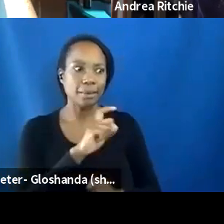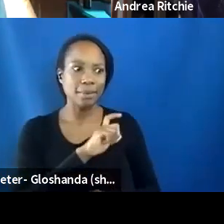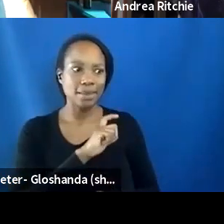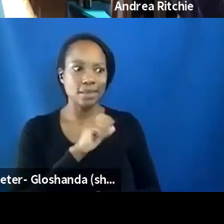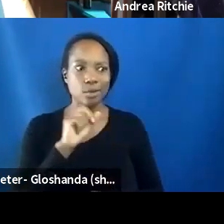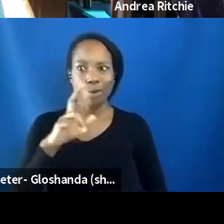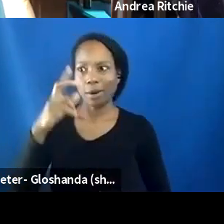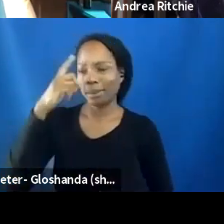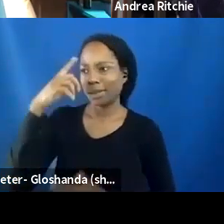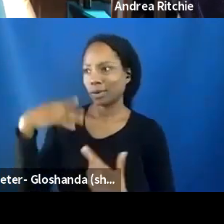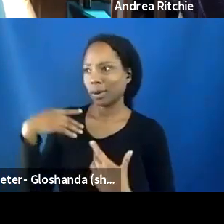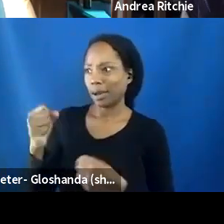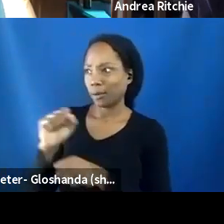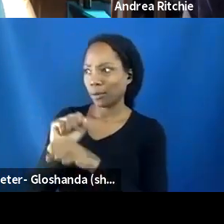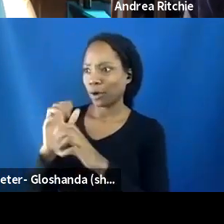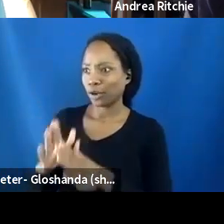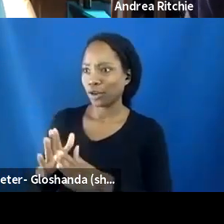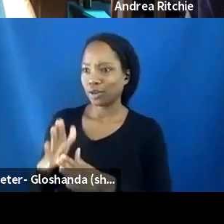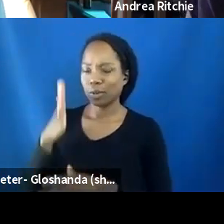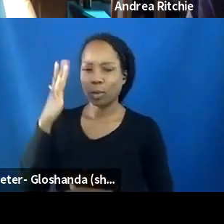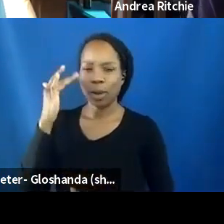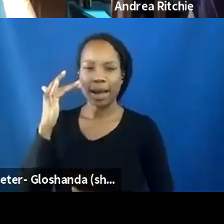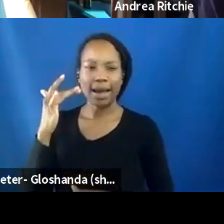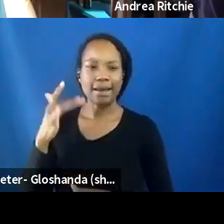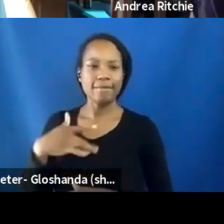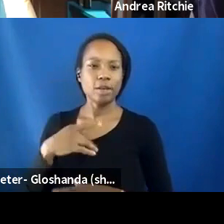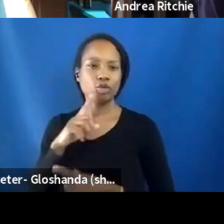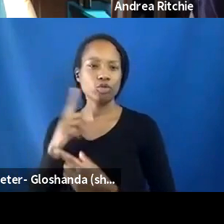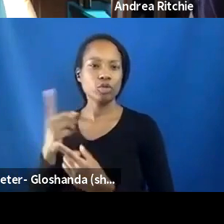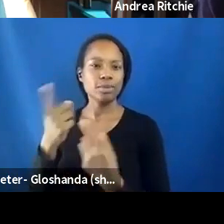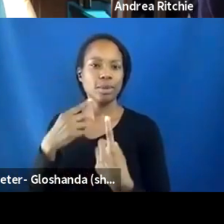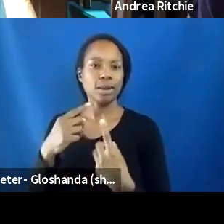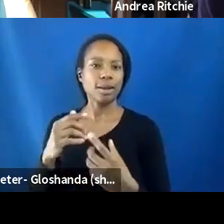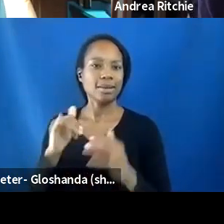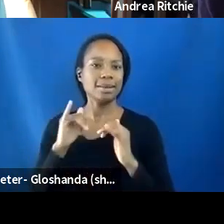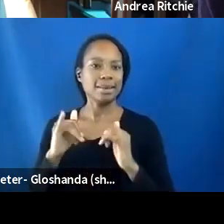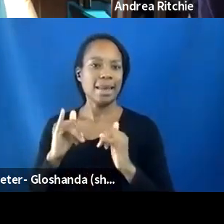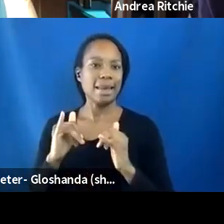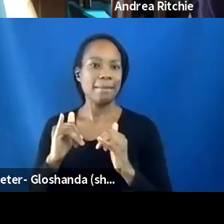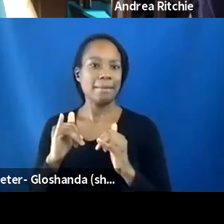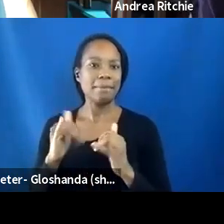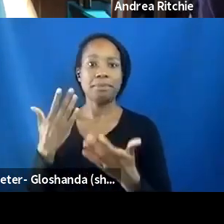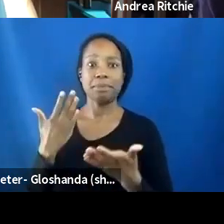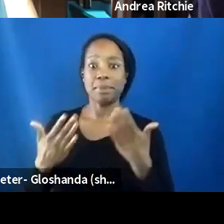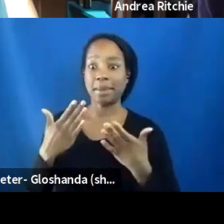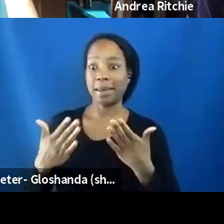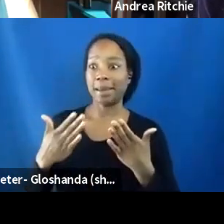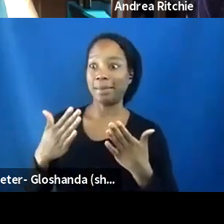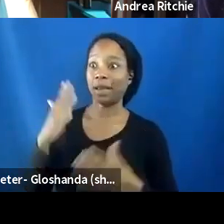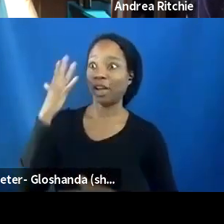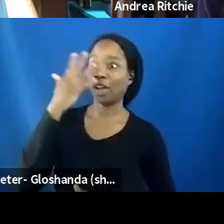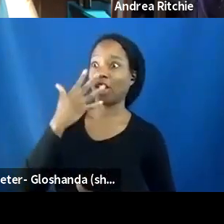at the hospital, but otherwise everything feels the same. Or they talk about having been in the custody